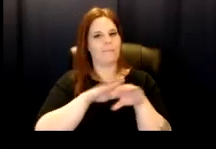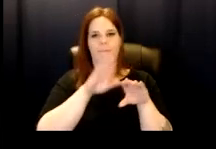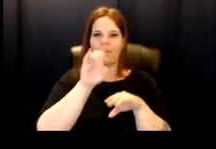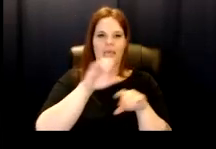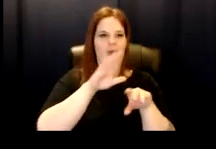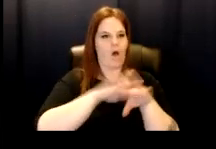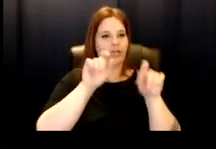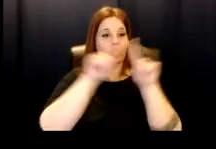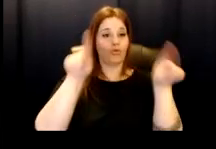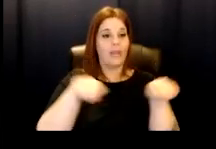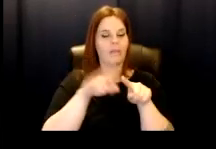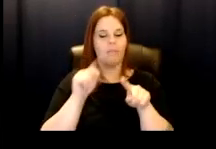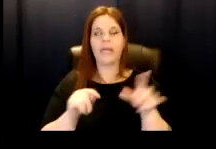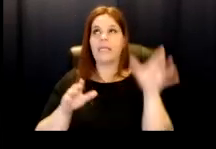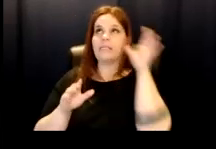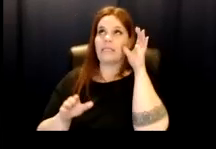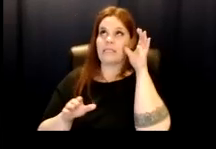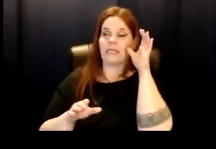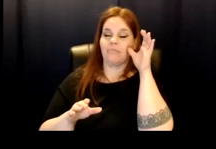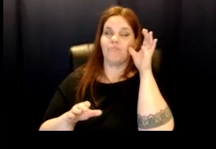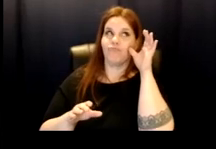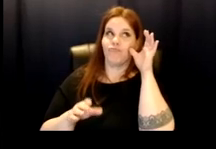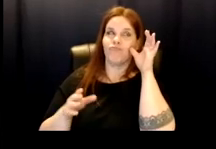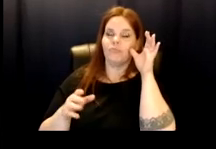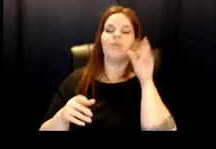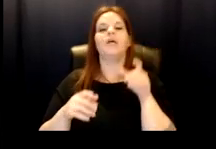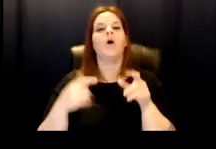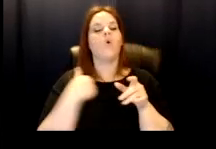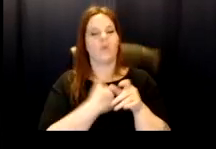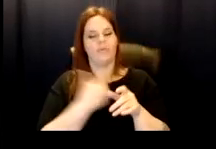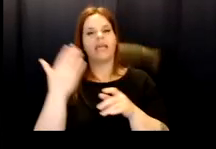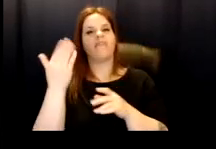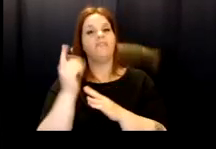with that, we will take a 15 minute break and a countdown timer will appear on your